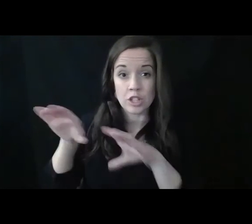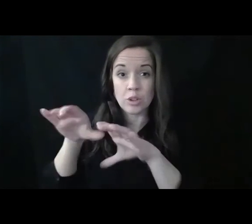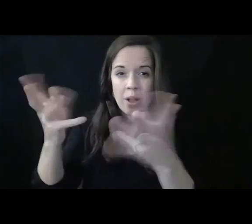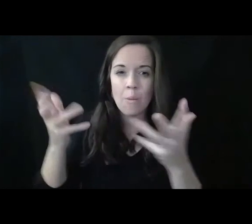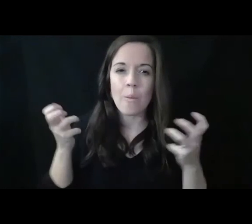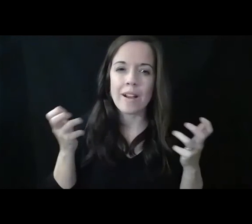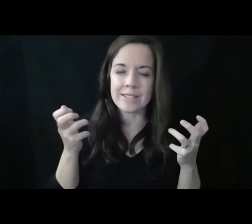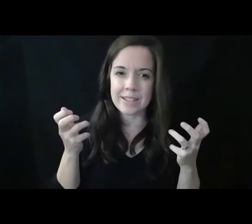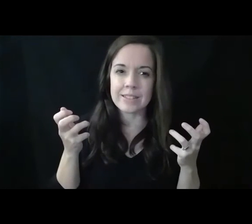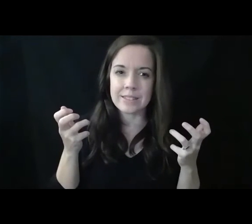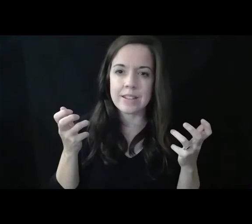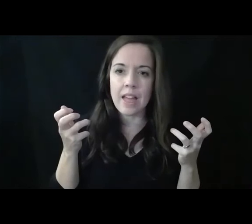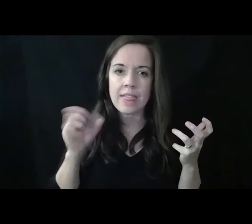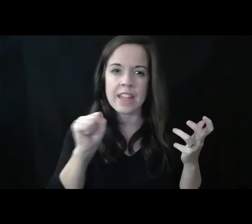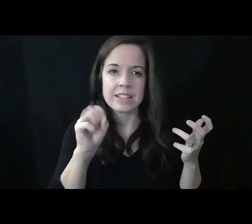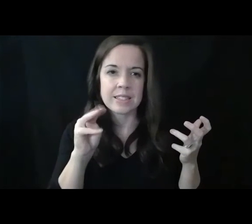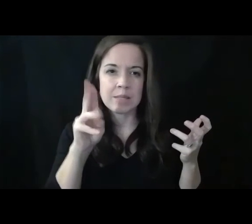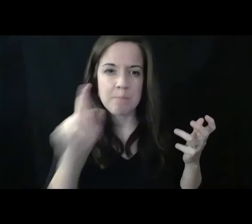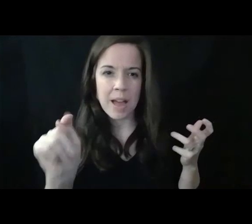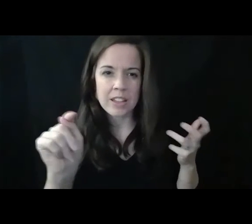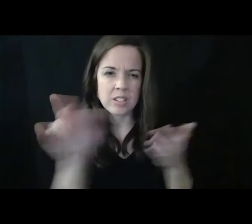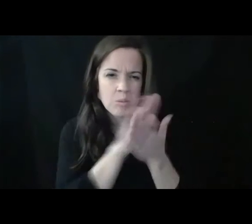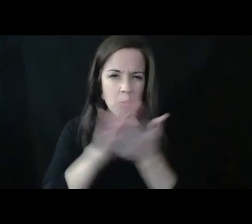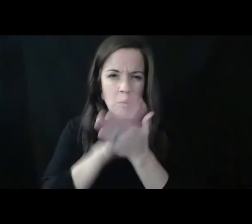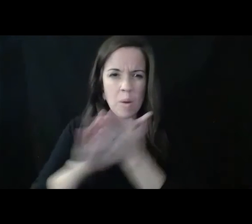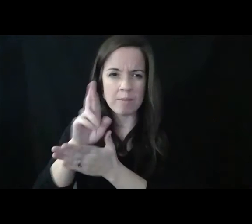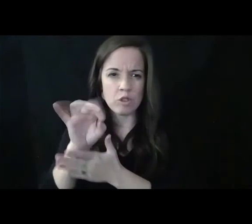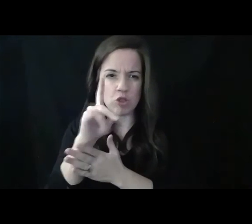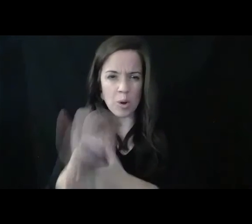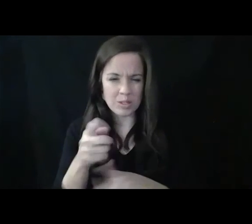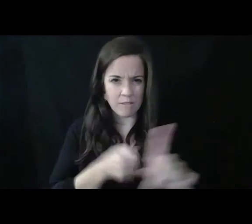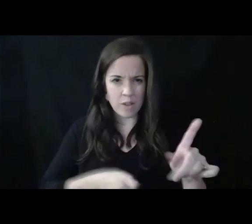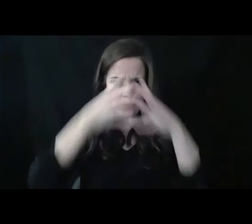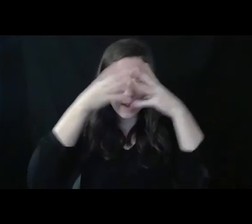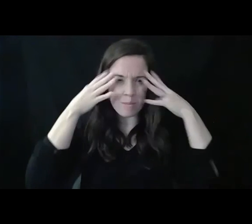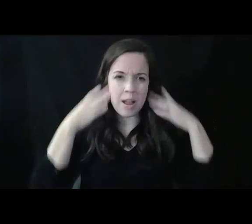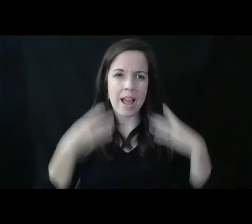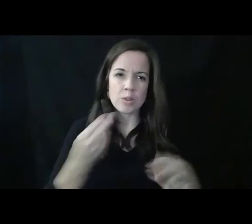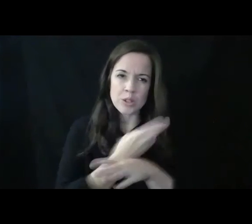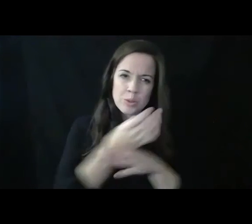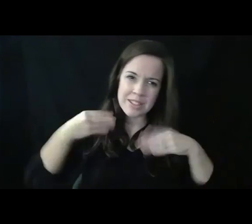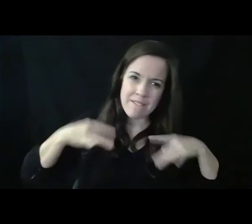then it’s smut // wipe the rosary from my brow // use the fabric pouring from your lips